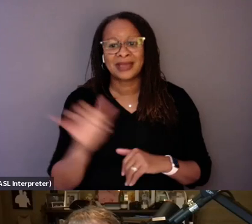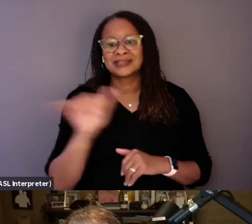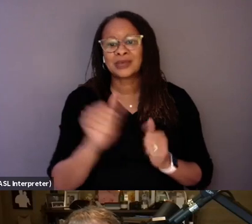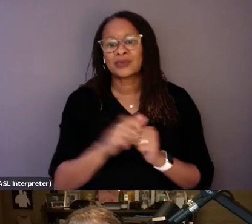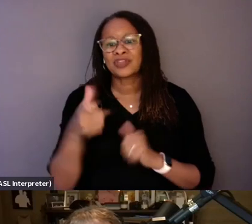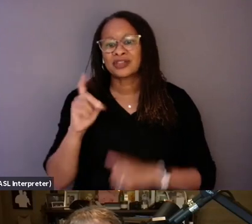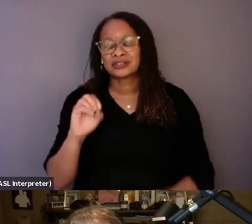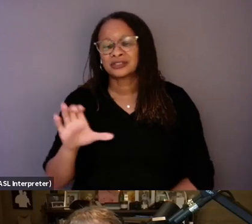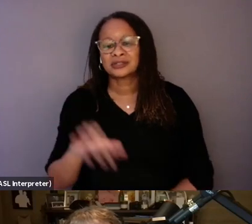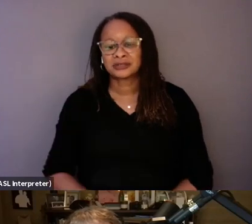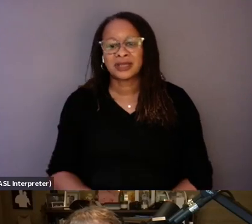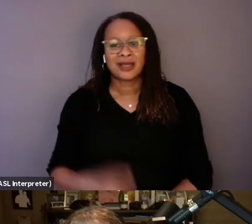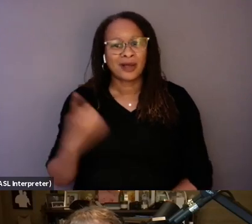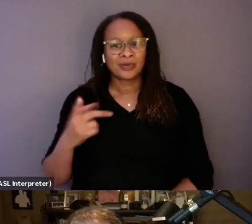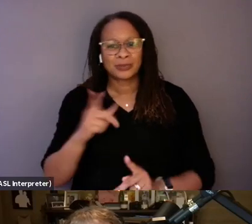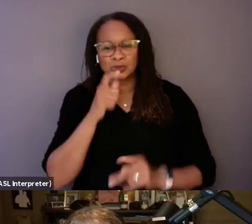for someone who's so close and it is...